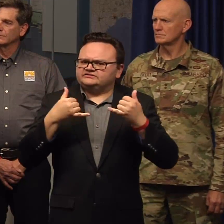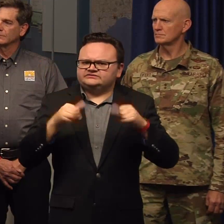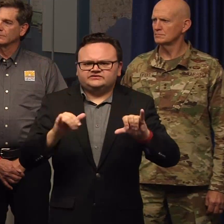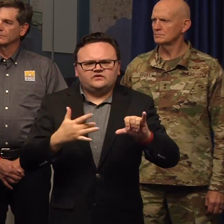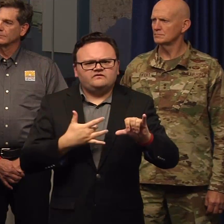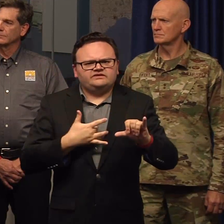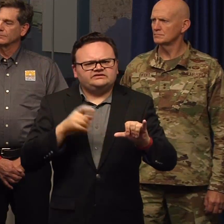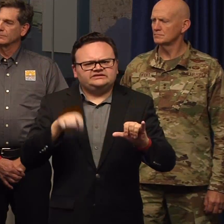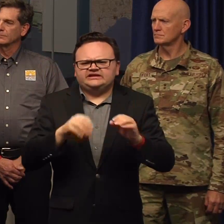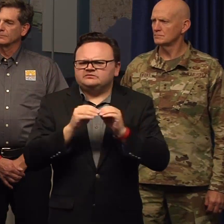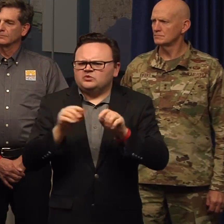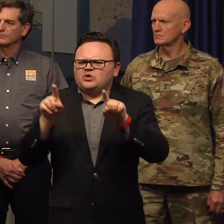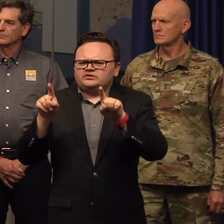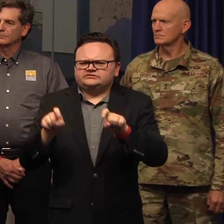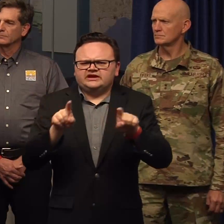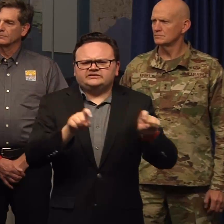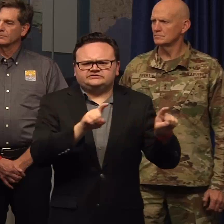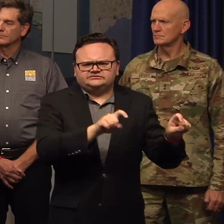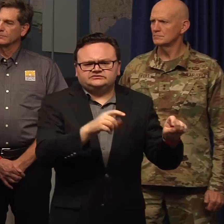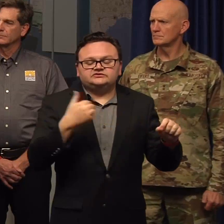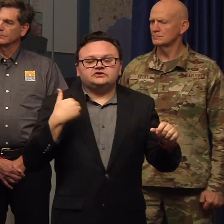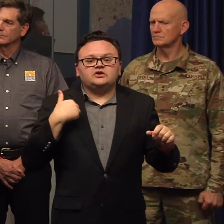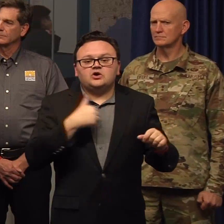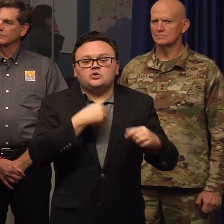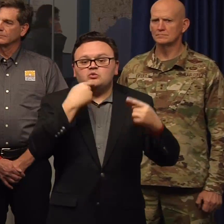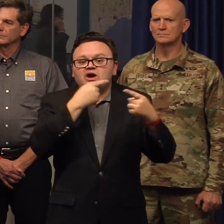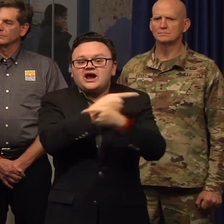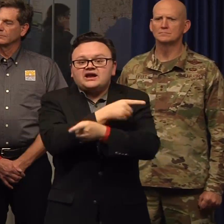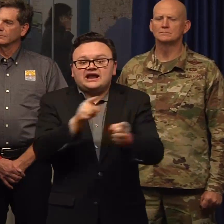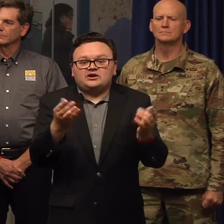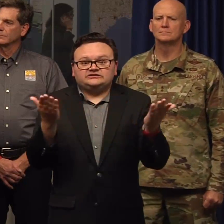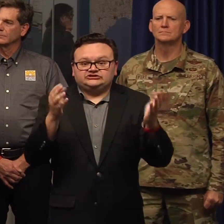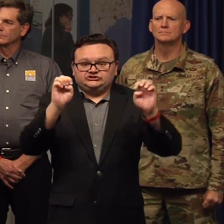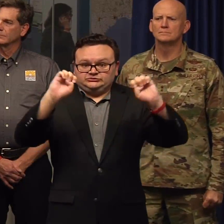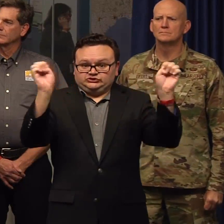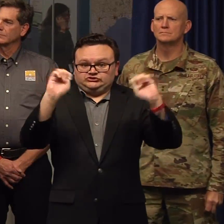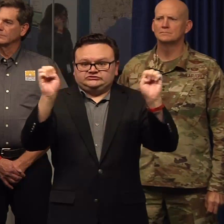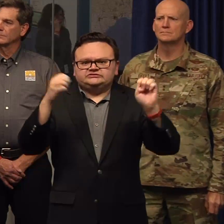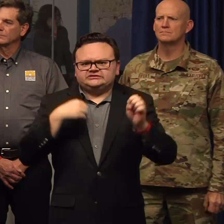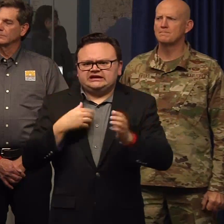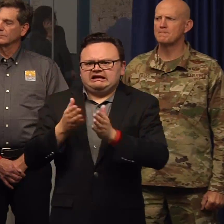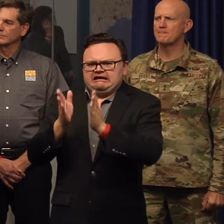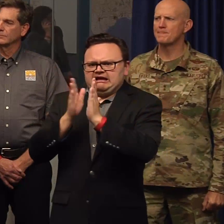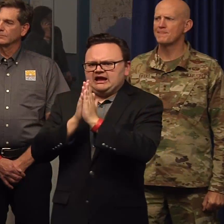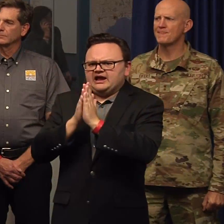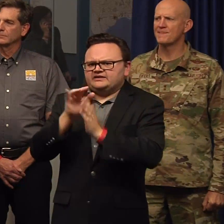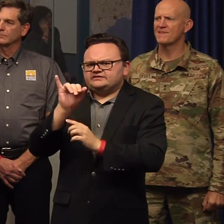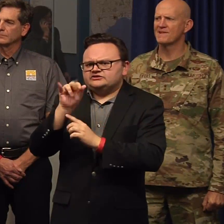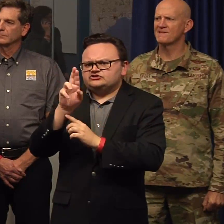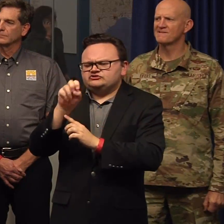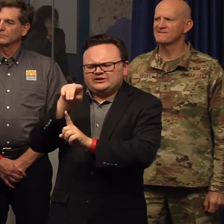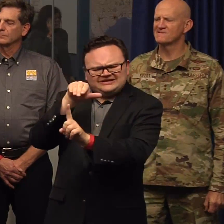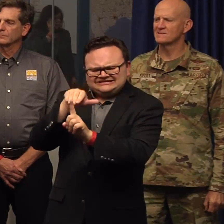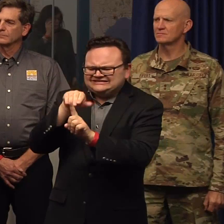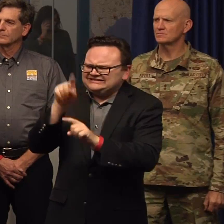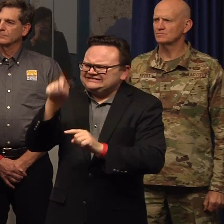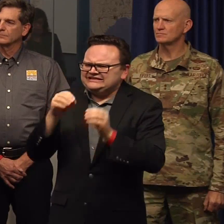THAT'S THREE OR FOUR FOLD